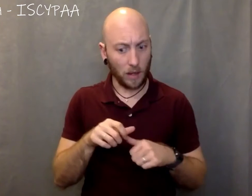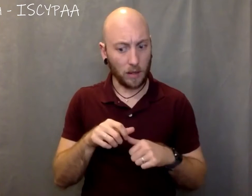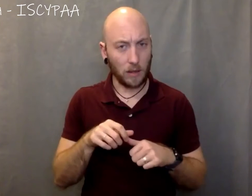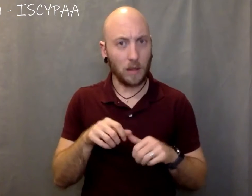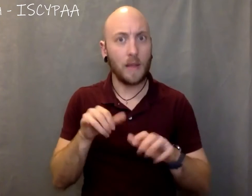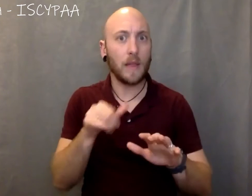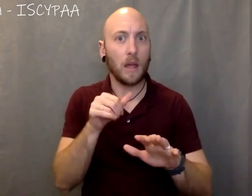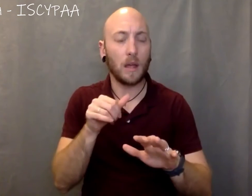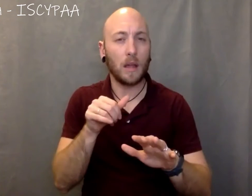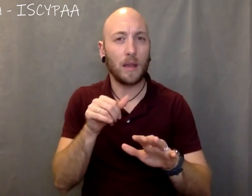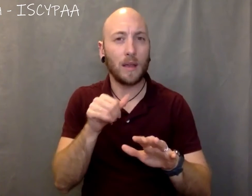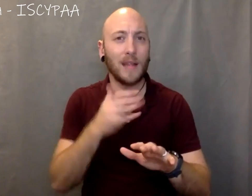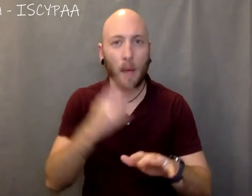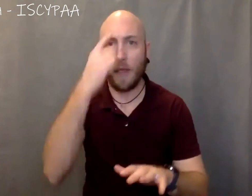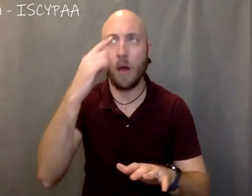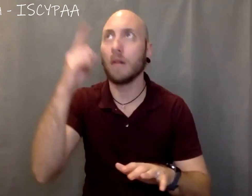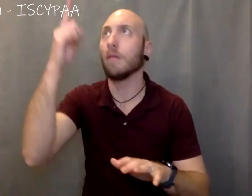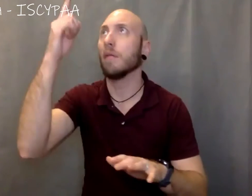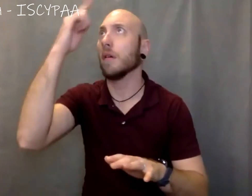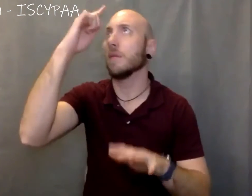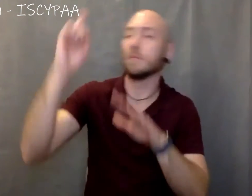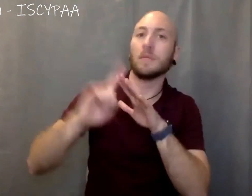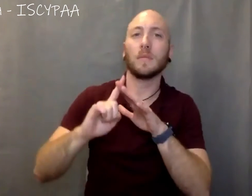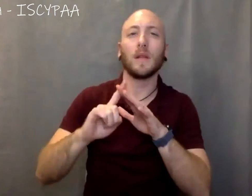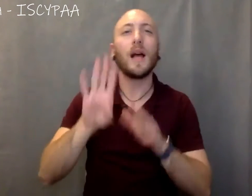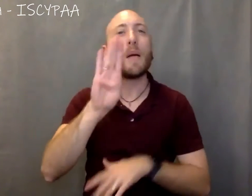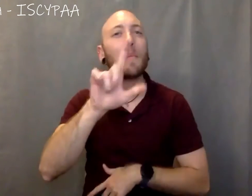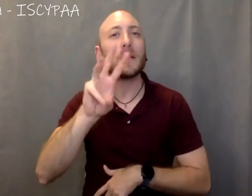Bill talks about in his story like he had a sudden profound impact from his you know his